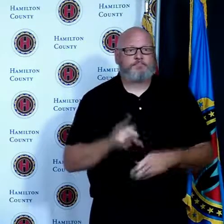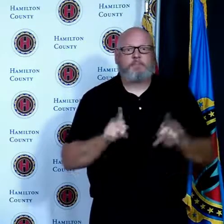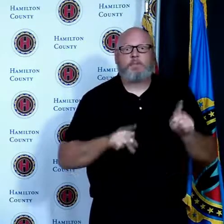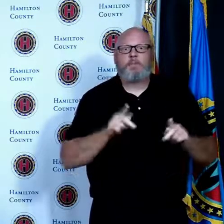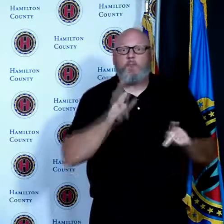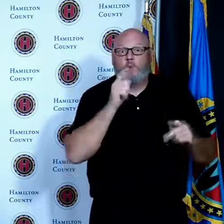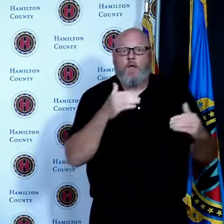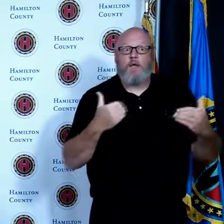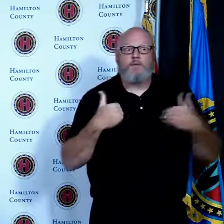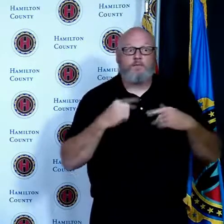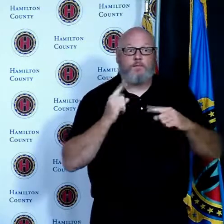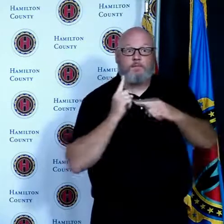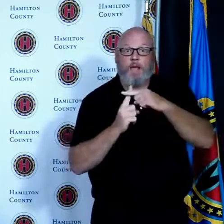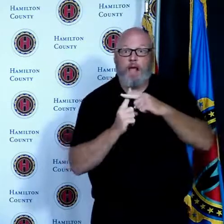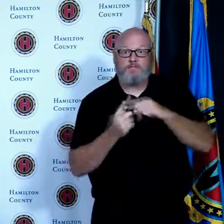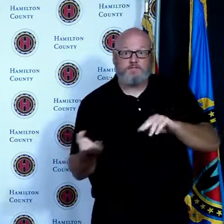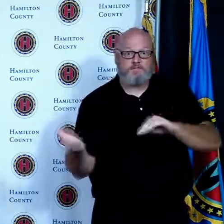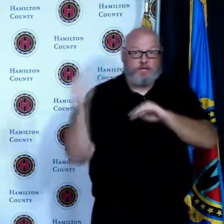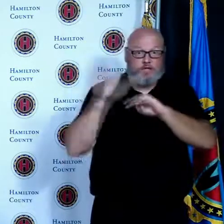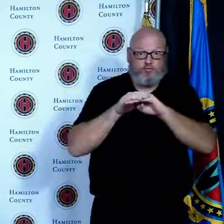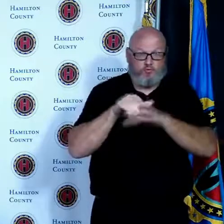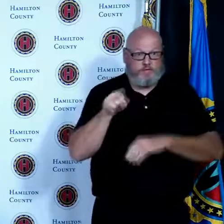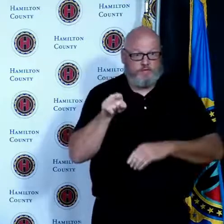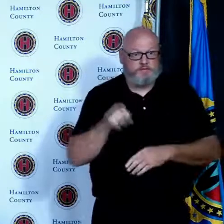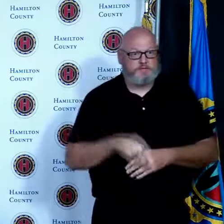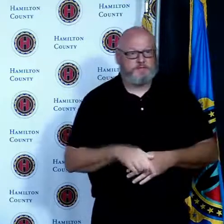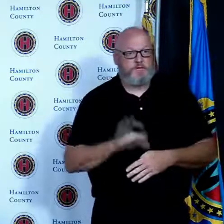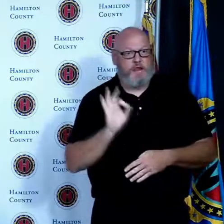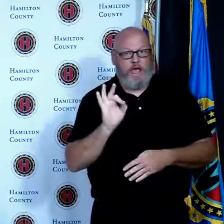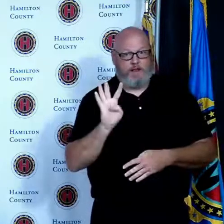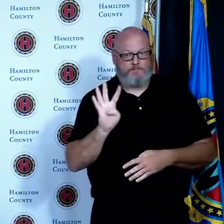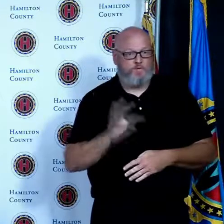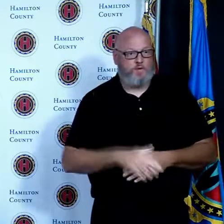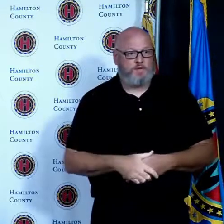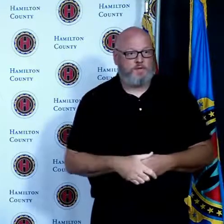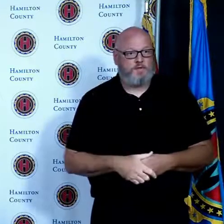last week is 25 and the increase in deaths is 12. and if